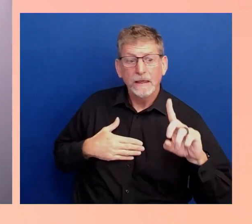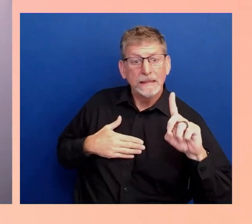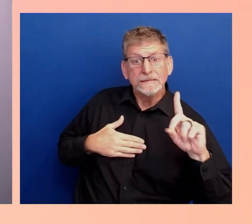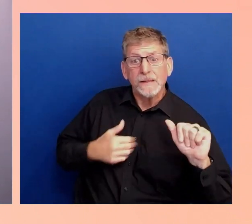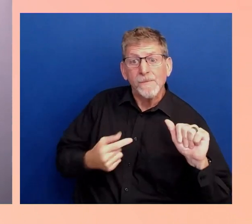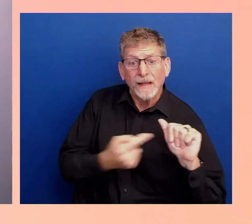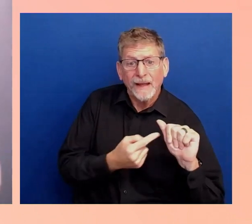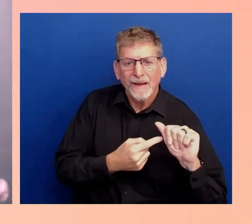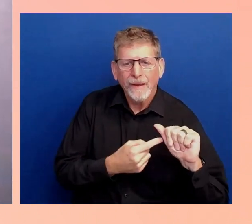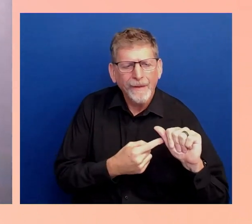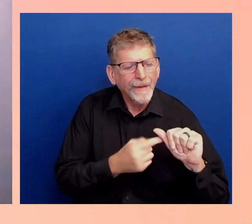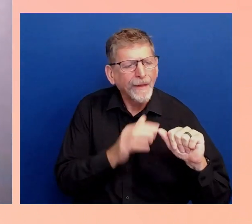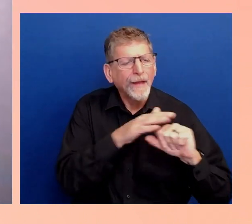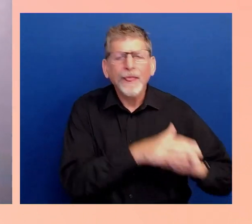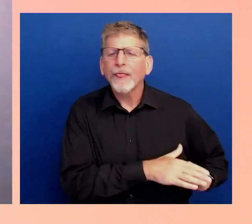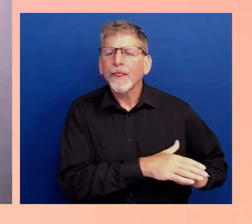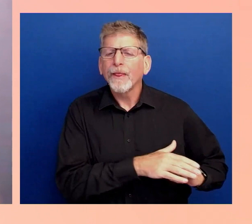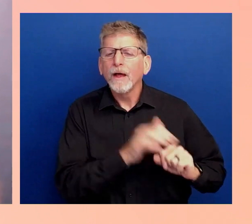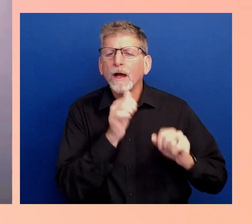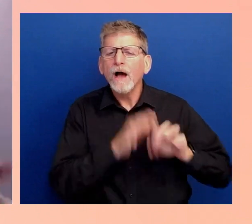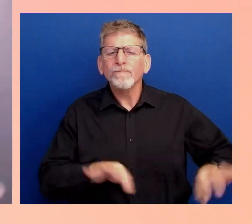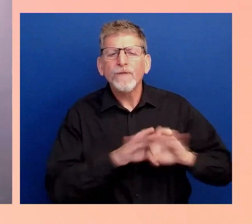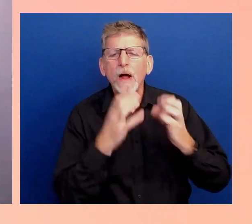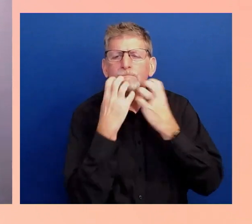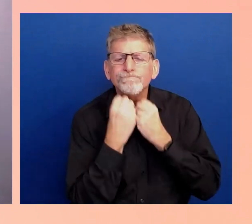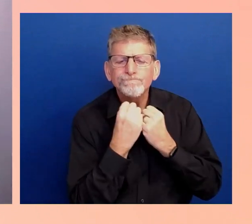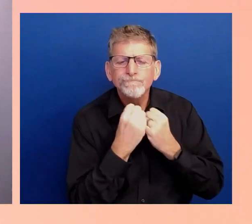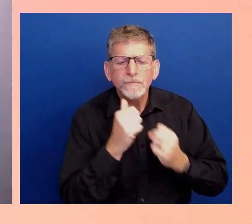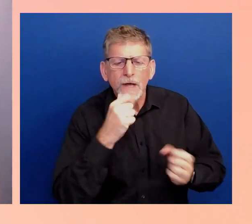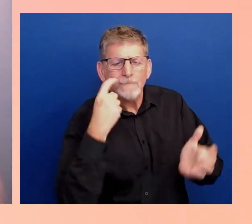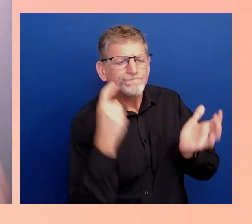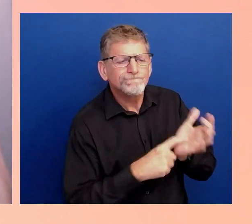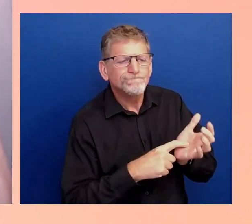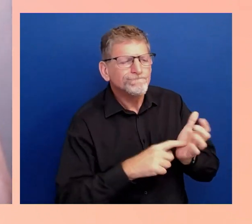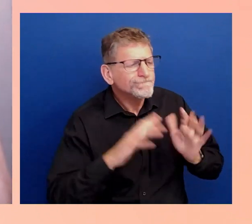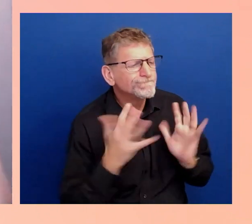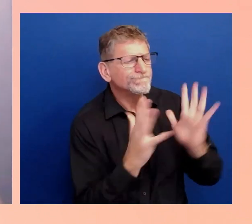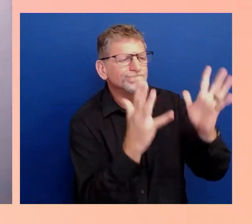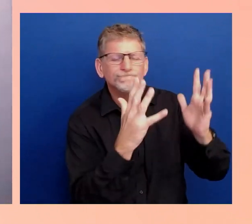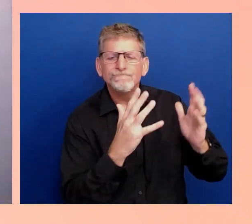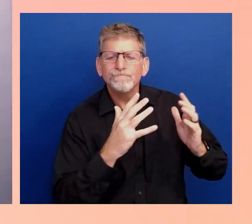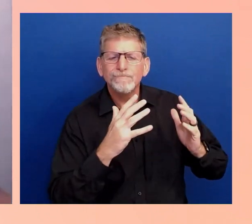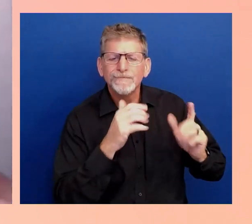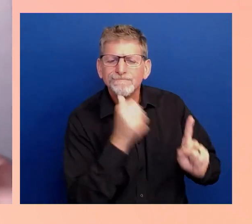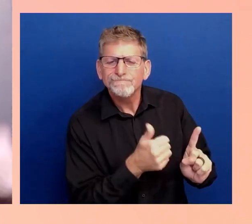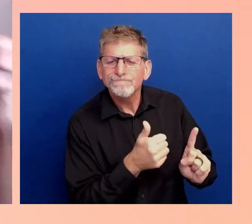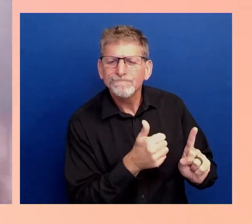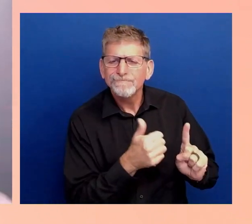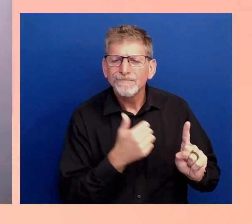Making sure that we understand the black bodies shouldn't be viewed